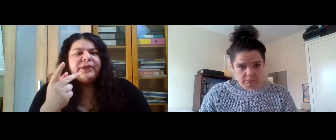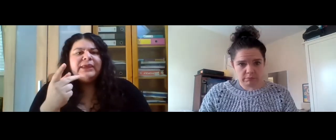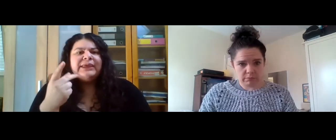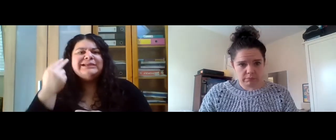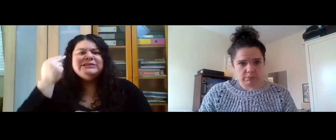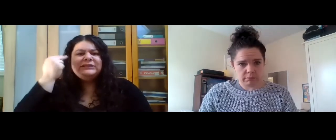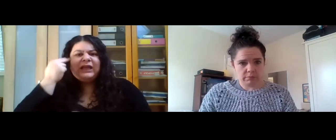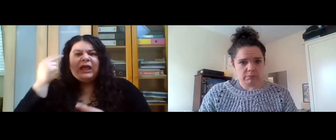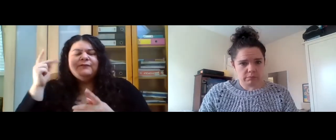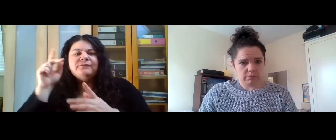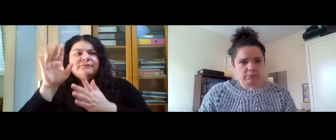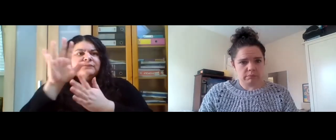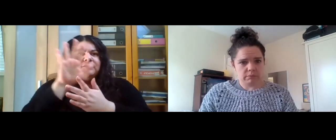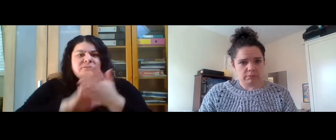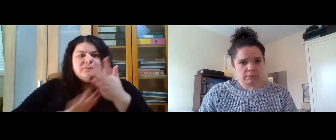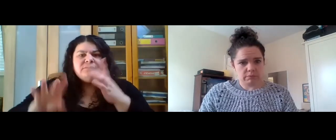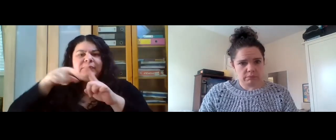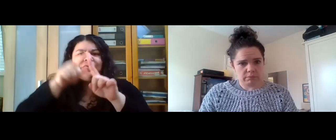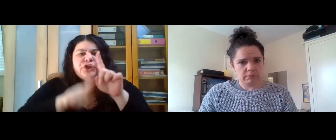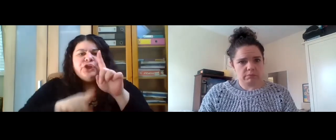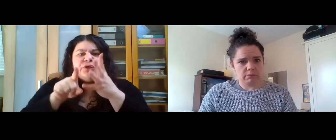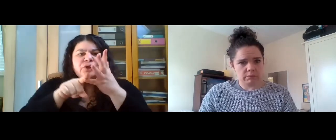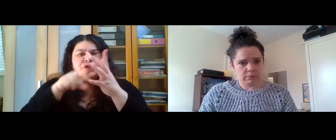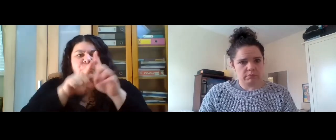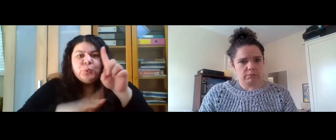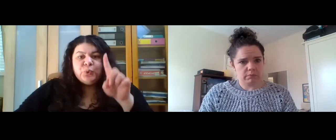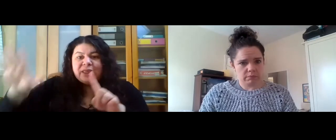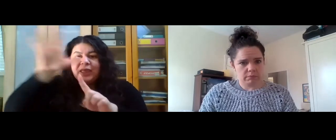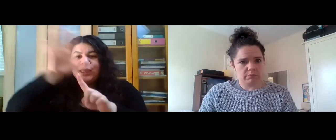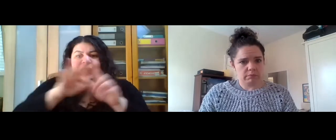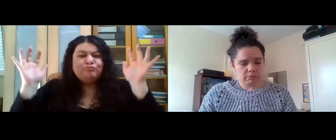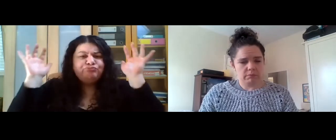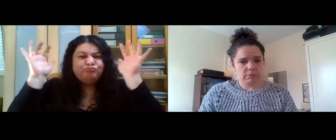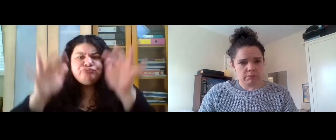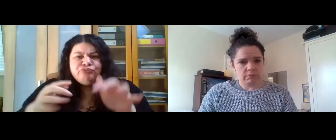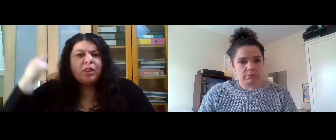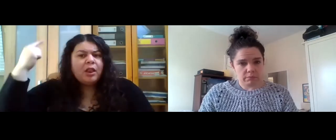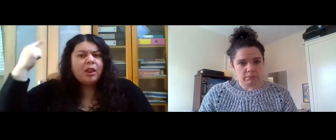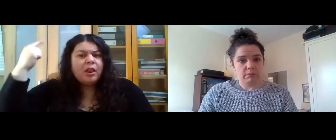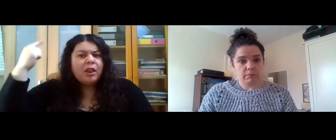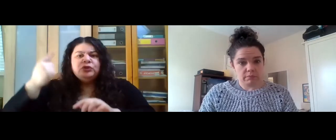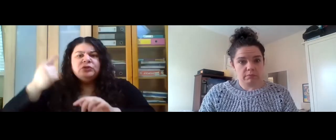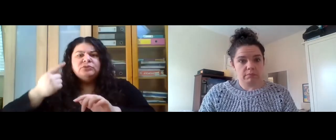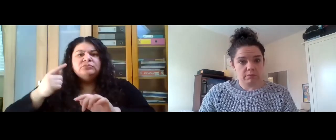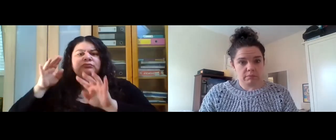Deaf people all over the UK descended into London.